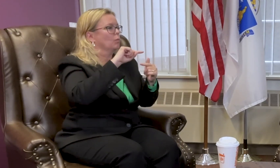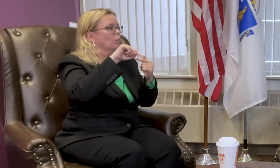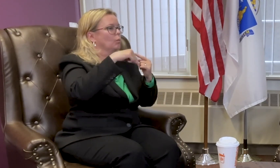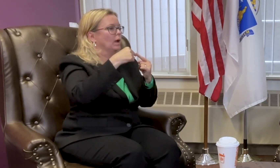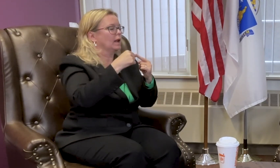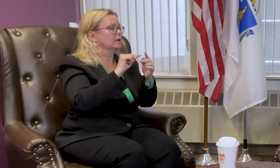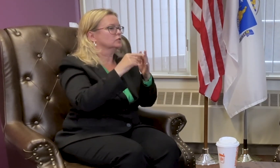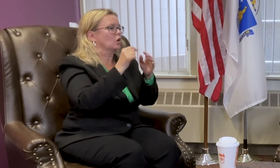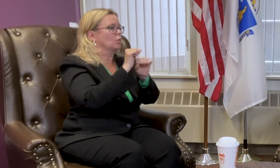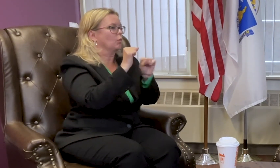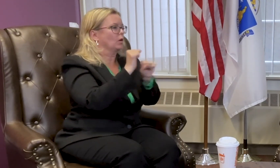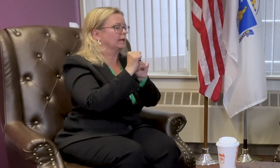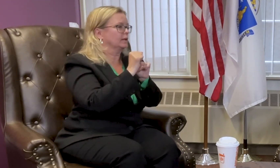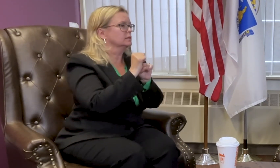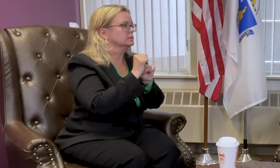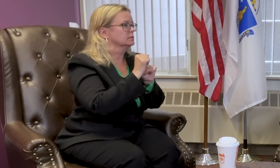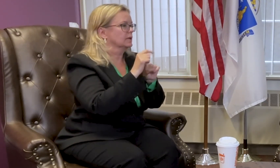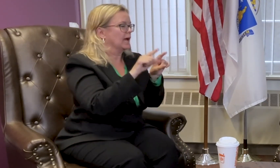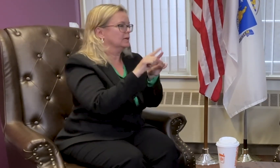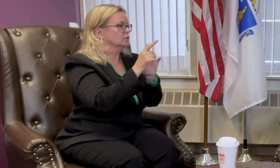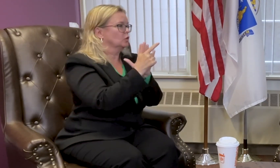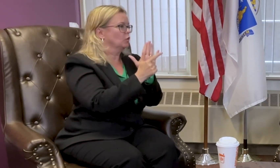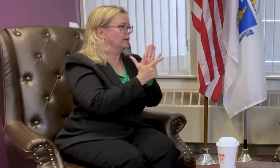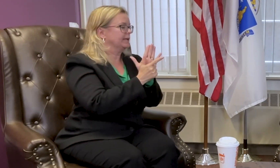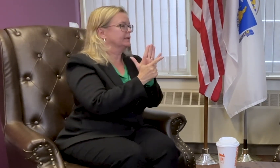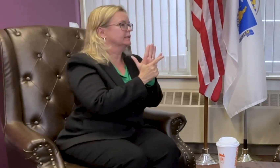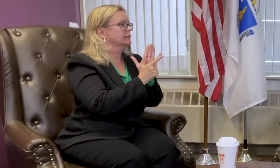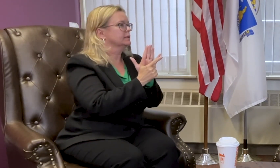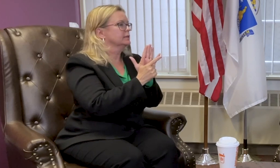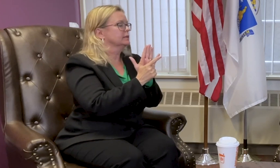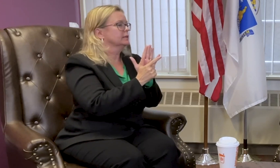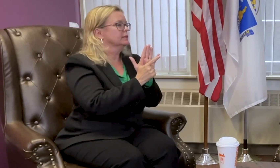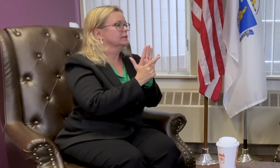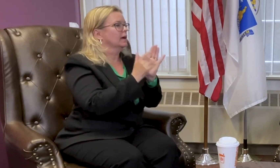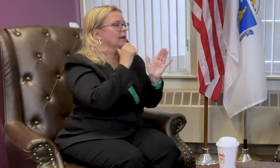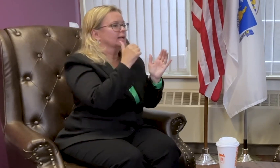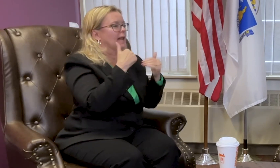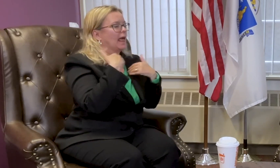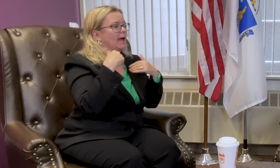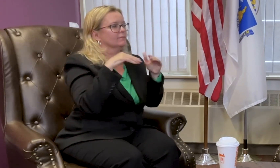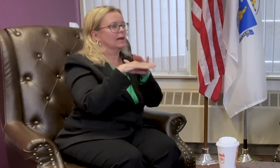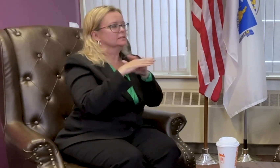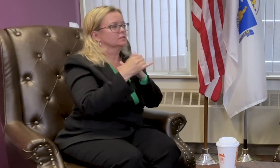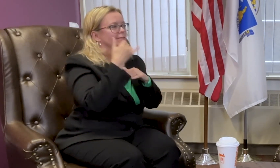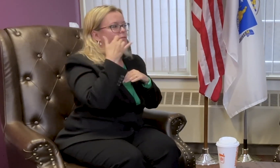an attorney. I didn’t have access to the phone like I do now. Videophones,